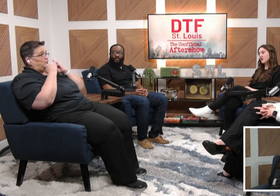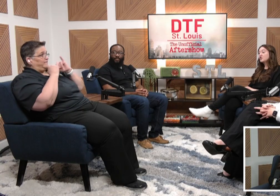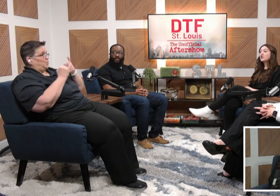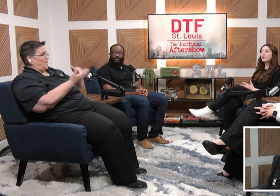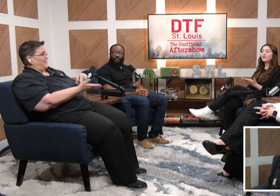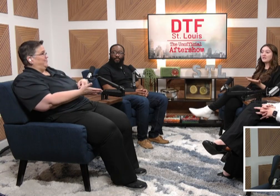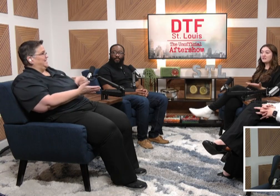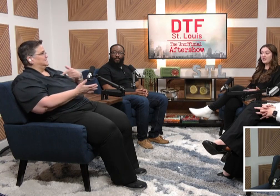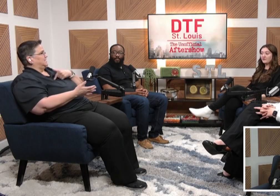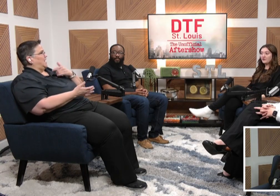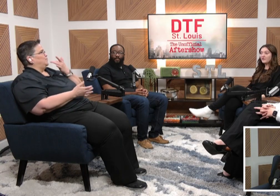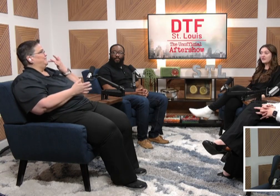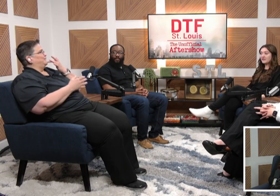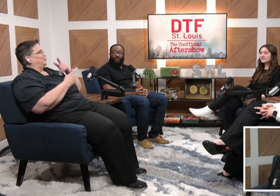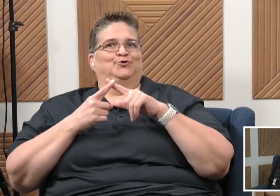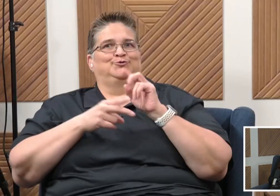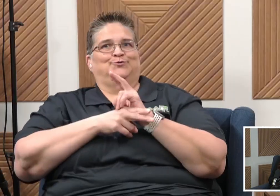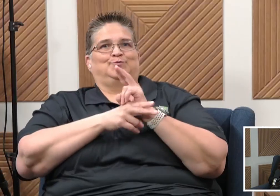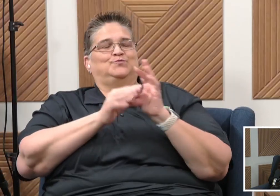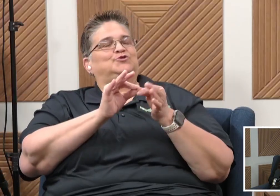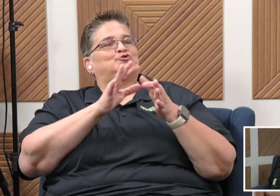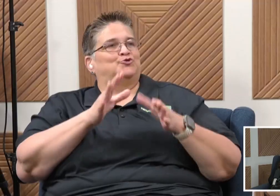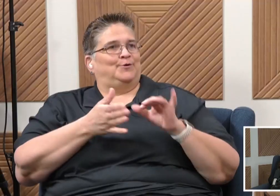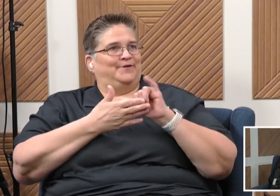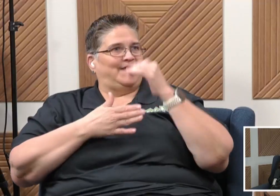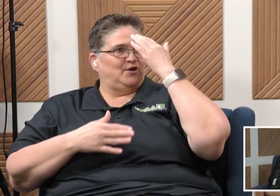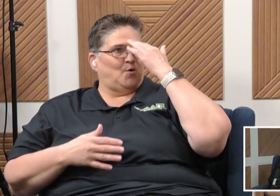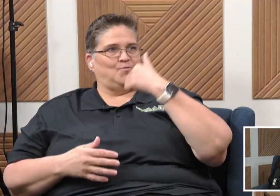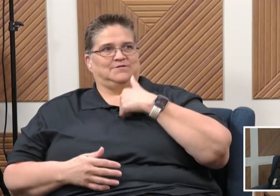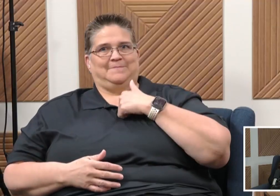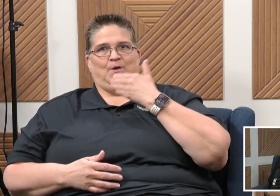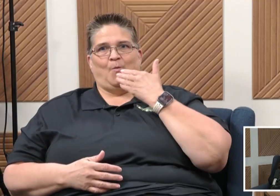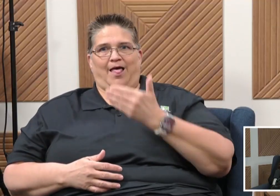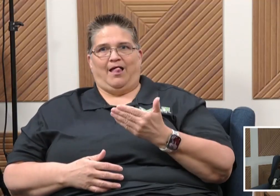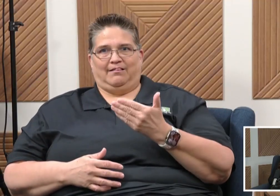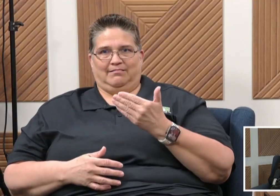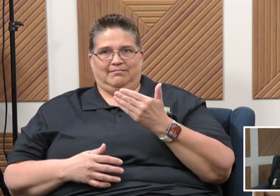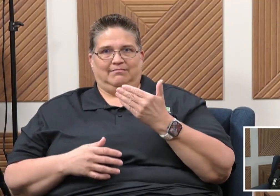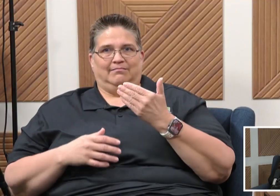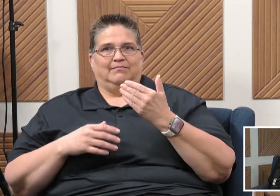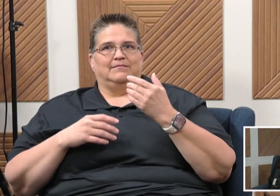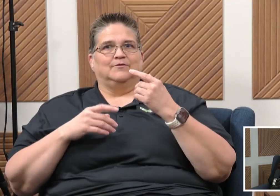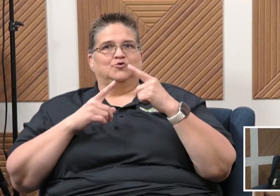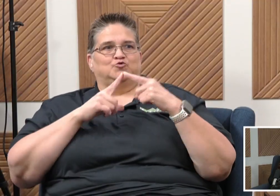So, within the interview for this, I had a preferential to use an interpreter that I knew, and knew me well.